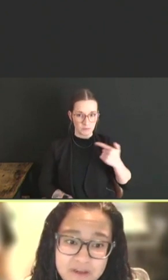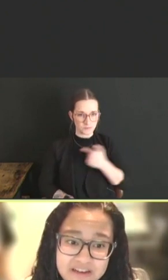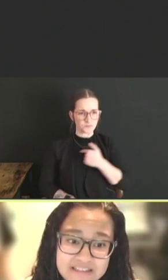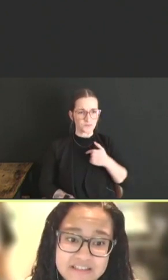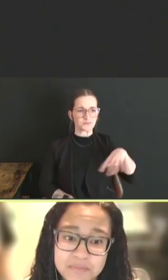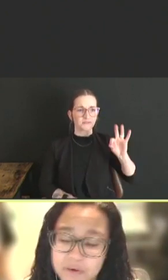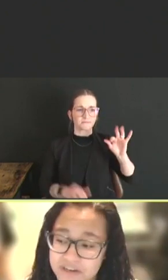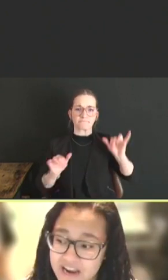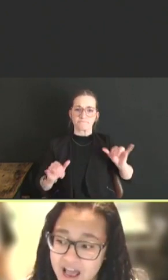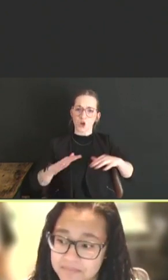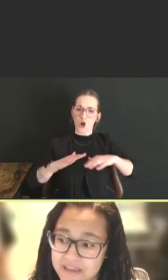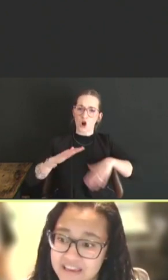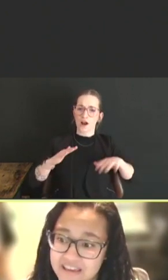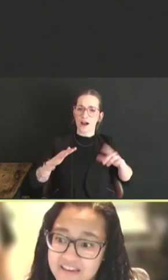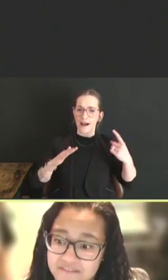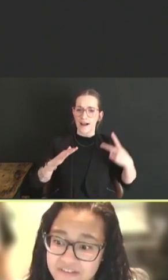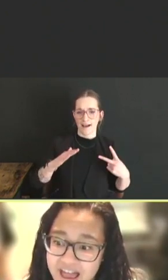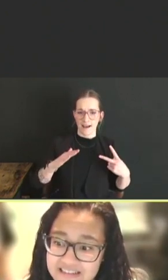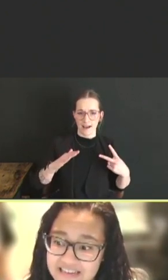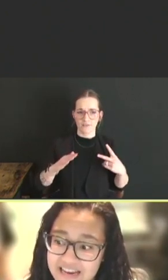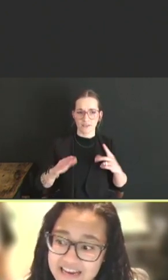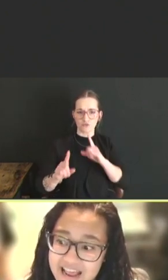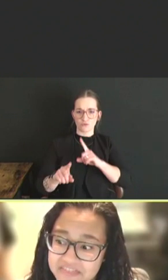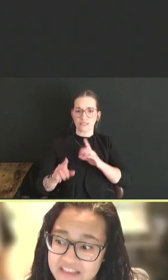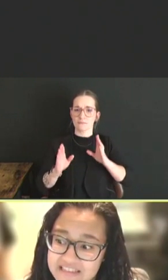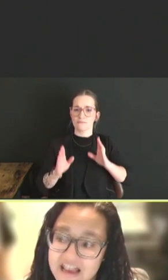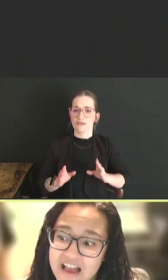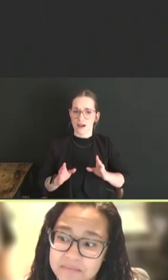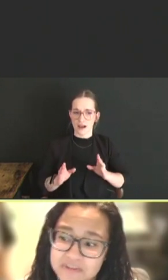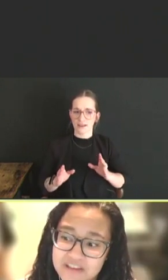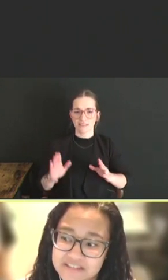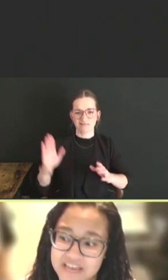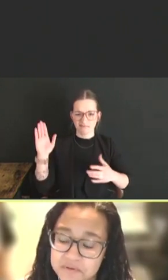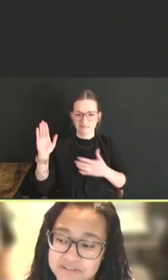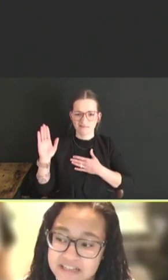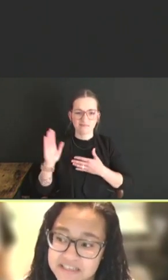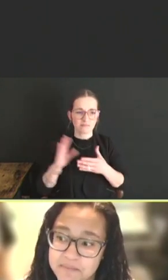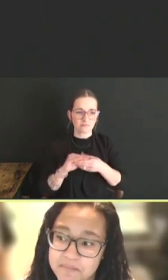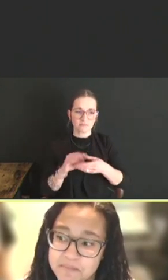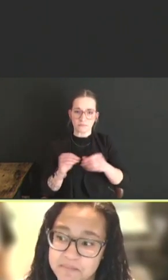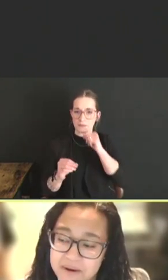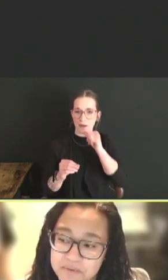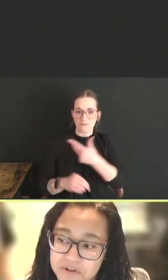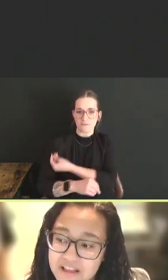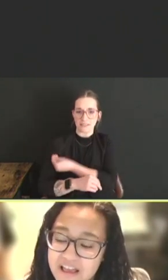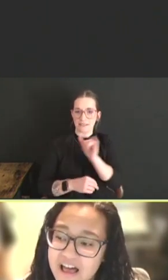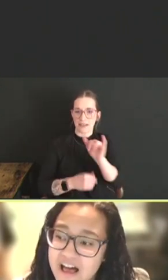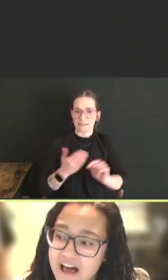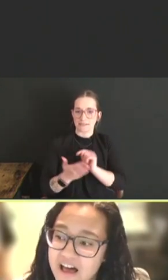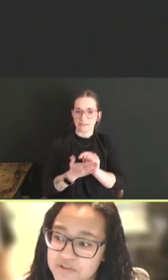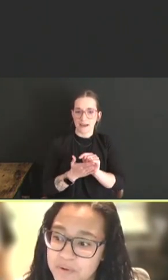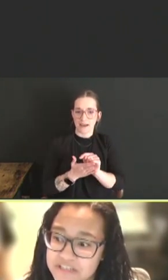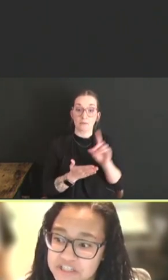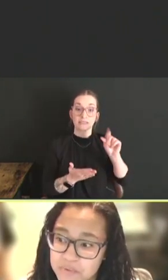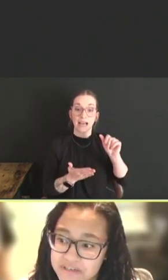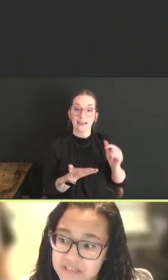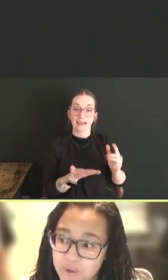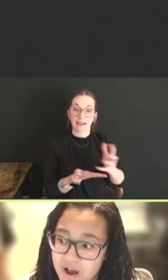respondents supported not being vaccinated at that time. Data was collected March and April of 2021.